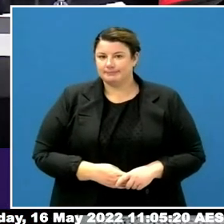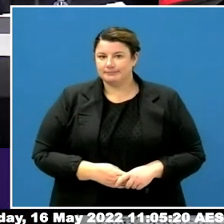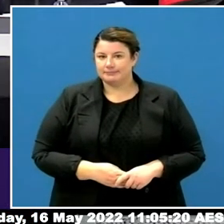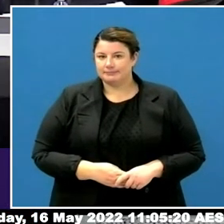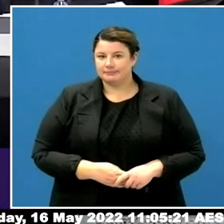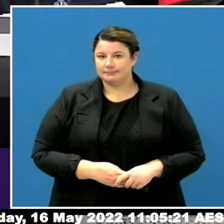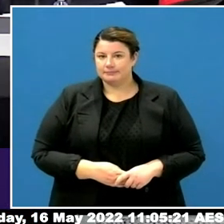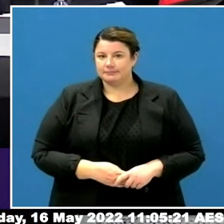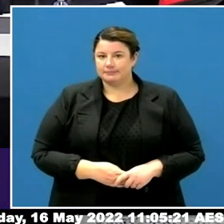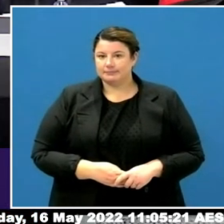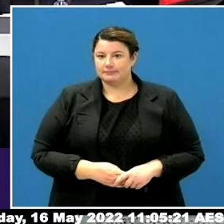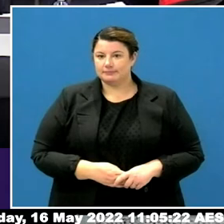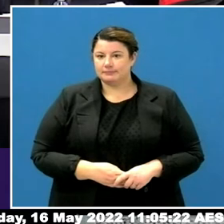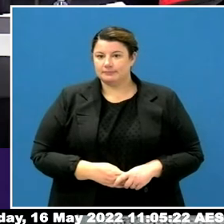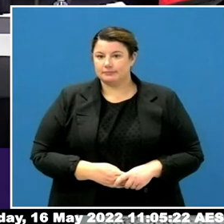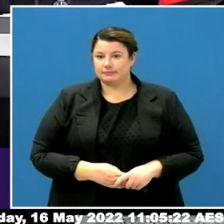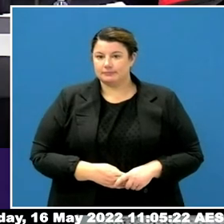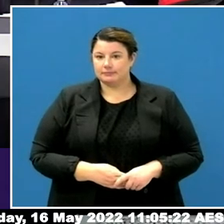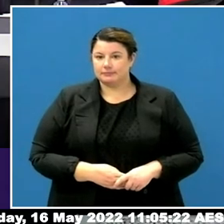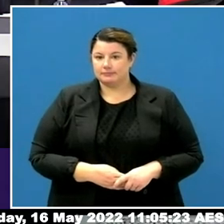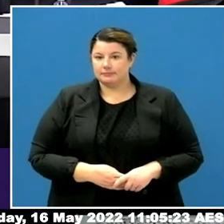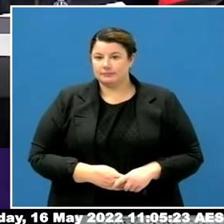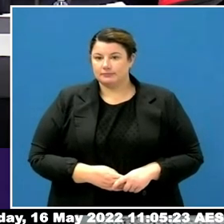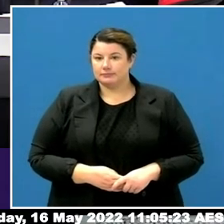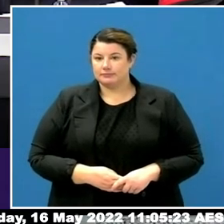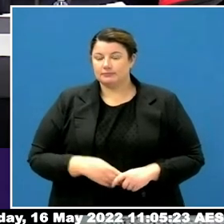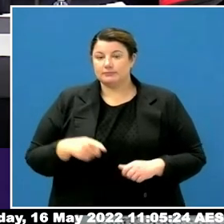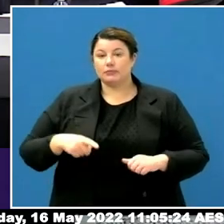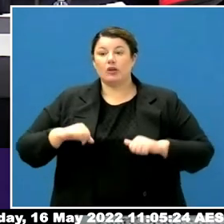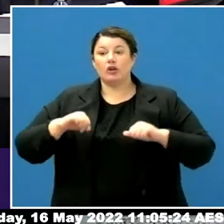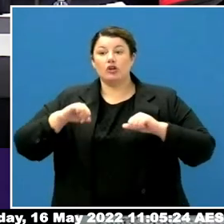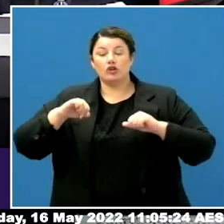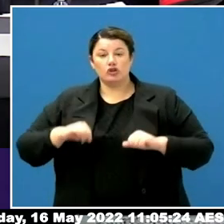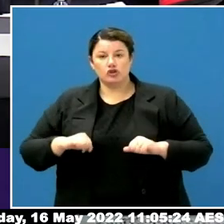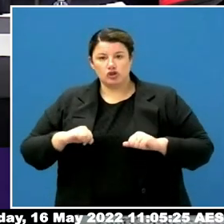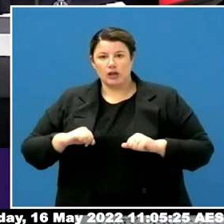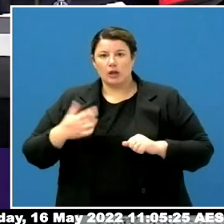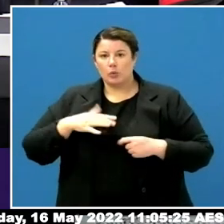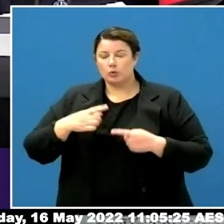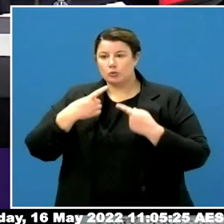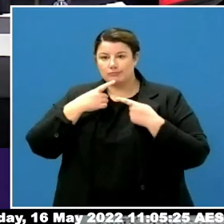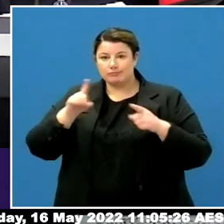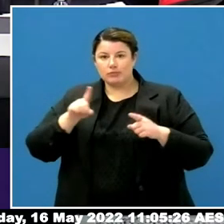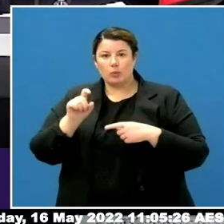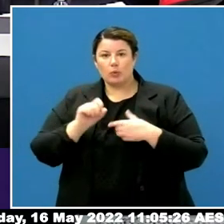In order to avoid mass confusion in the hearing room, I should say something about what happens on an adjournment.